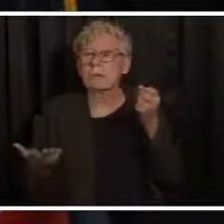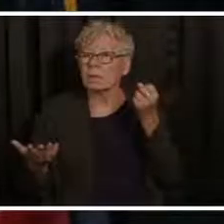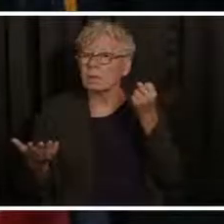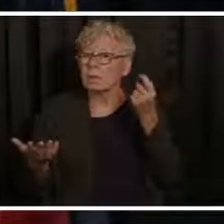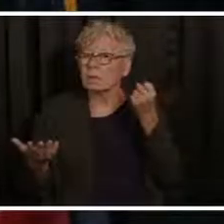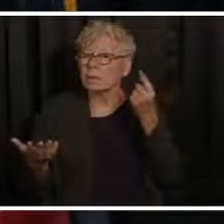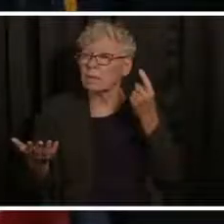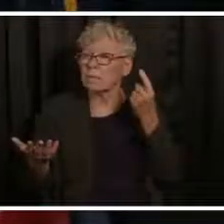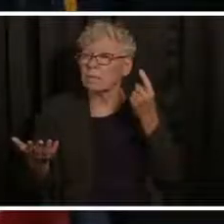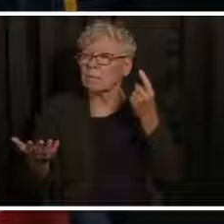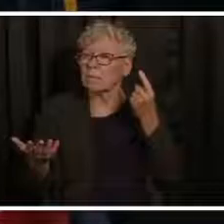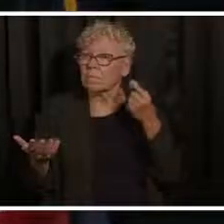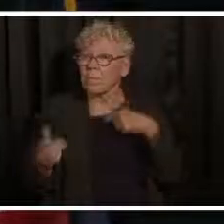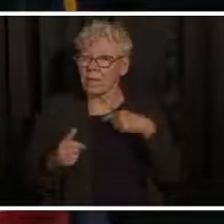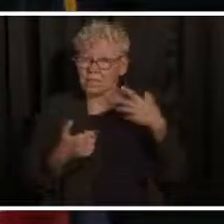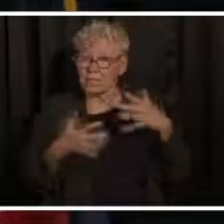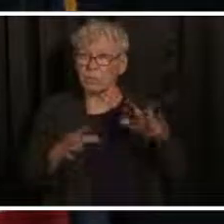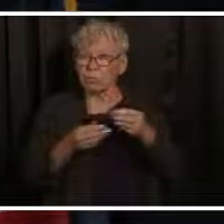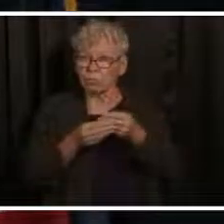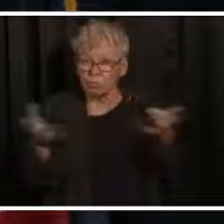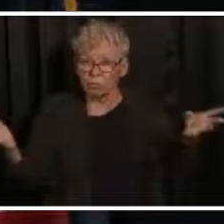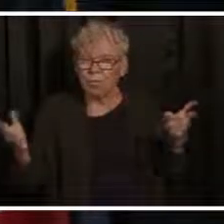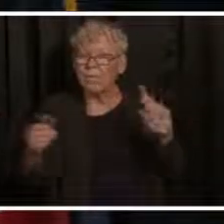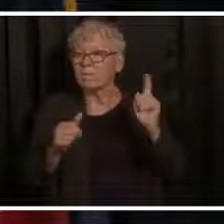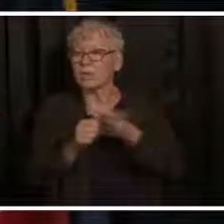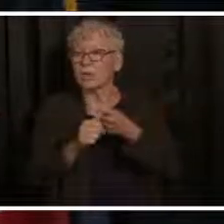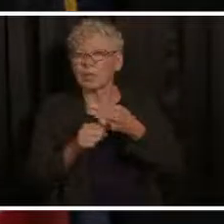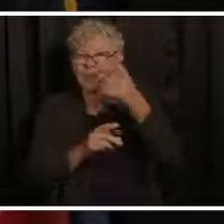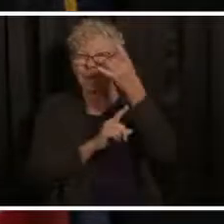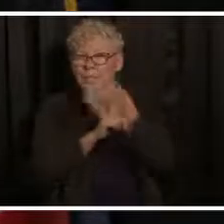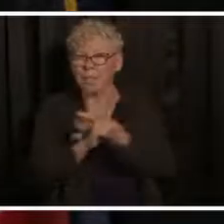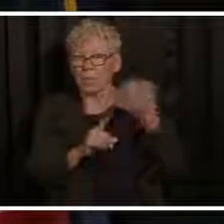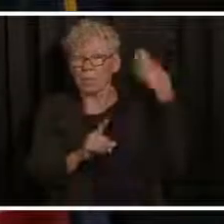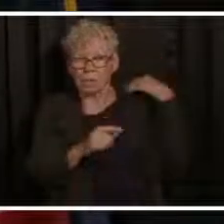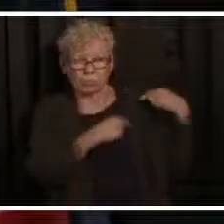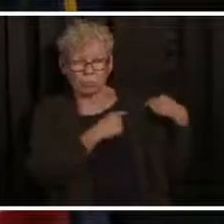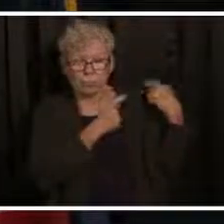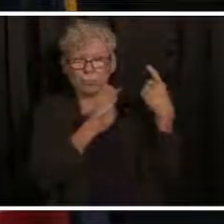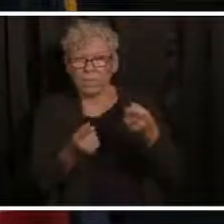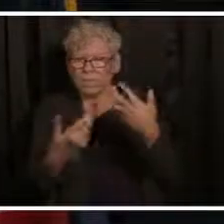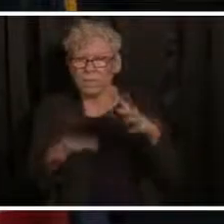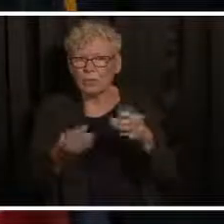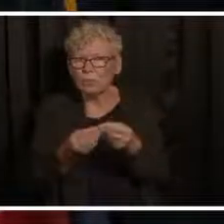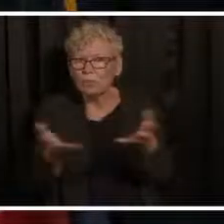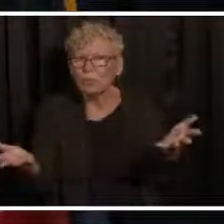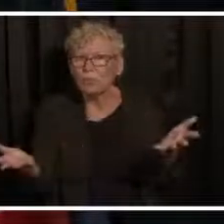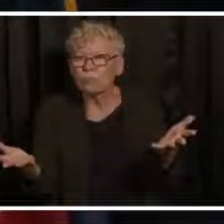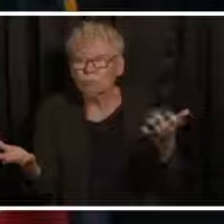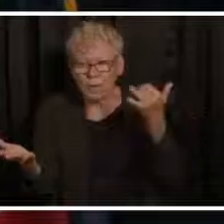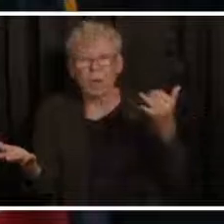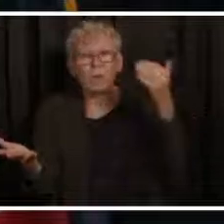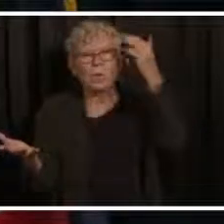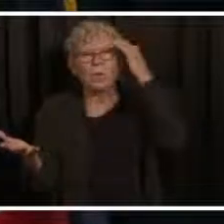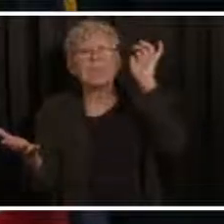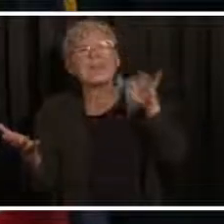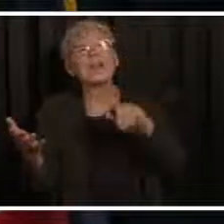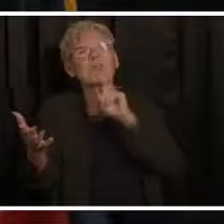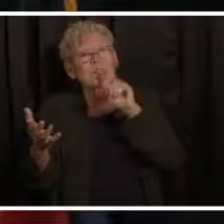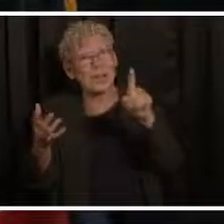months since the first Coloradans got their vaccine and the COVID-19 vaccine is safe, effective. Millions of